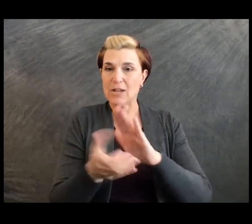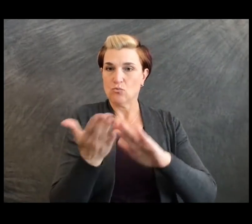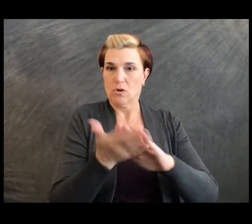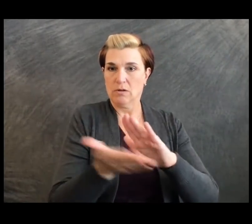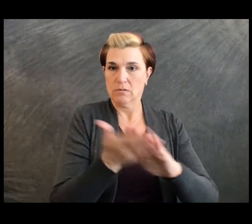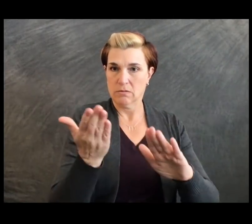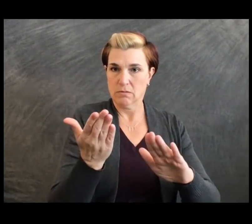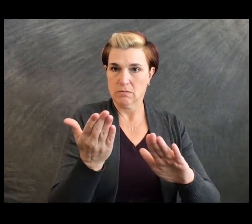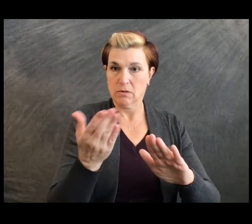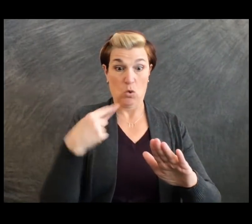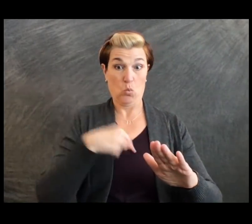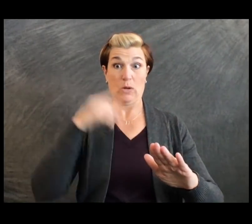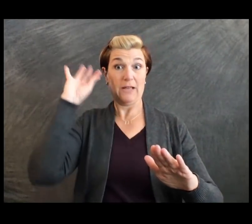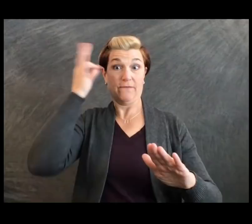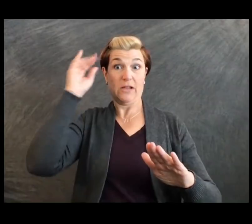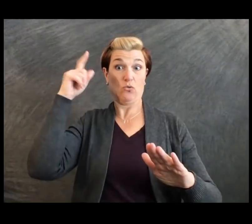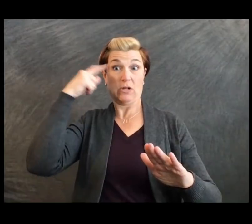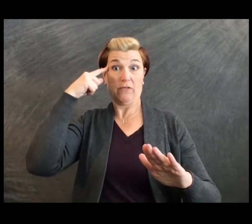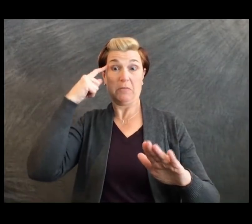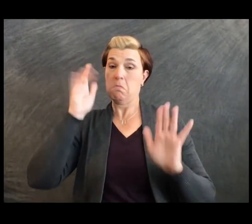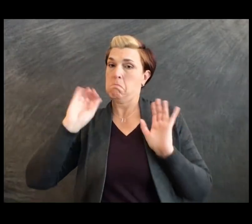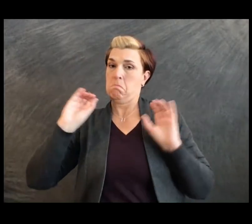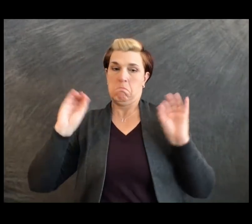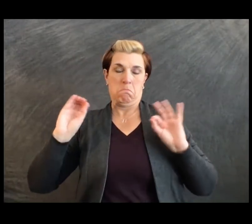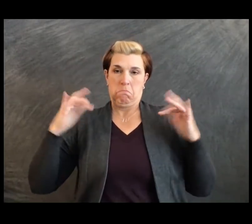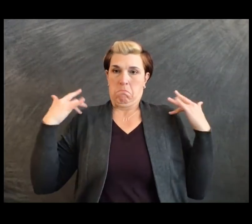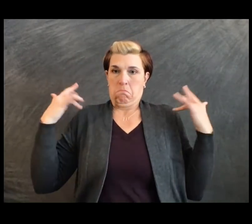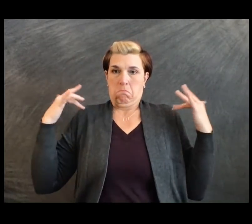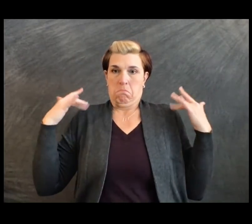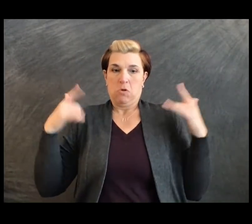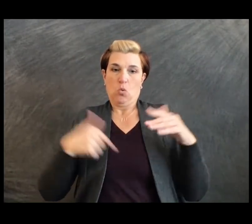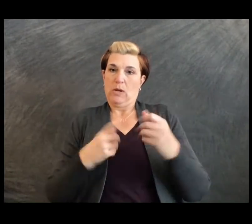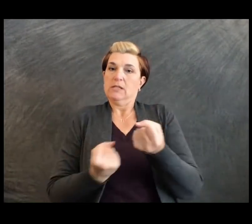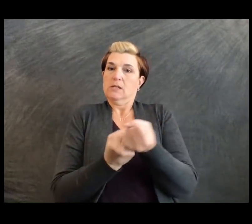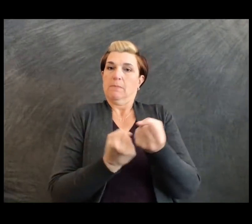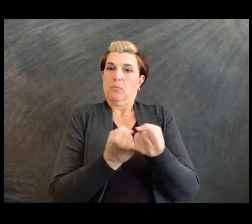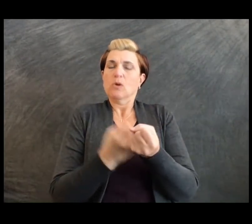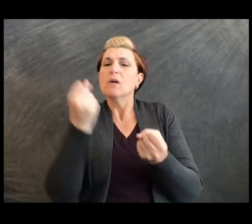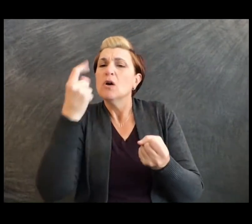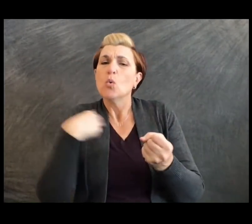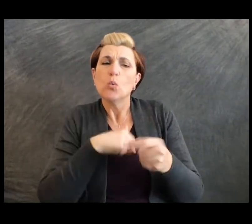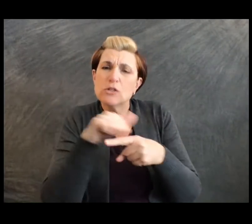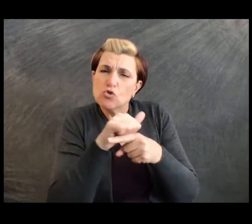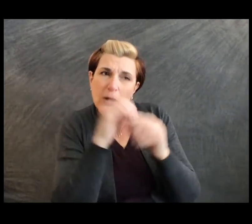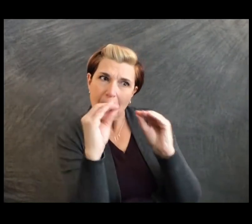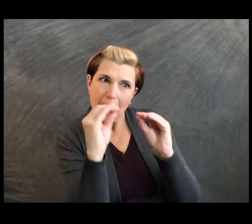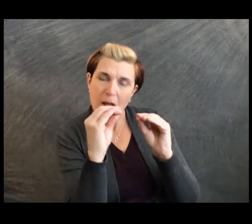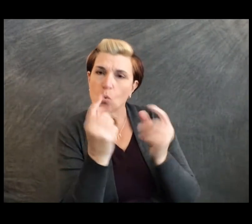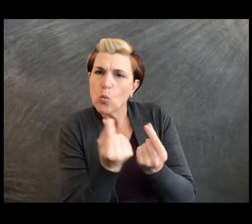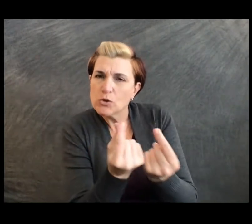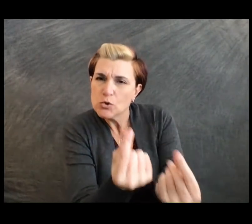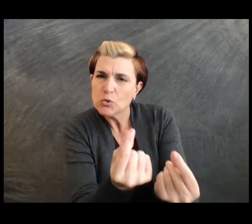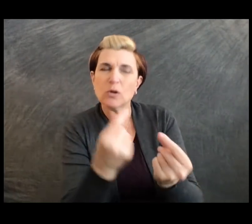support know-how blueprint blueprints on how to do this but these are really